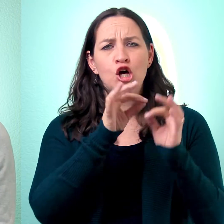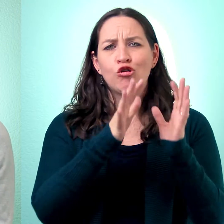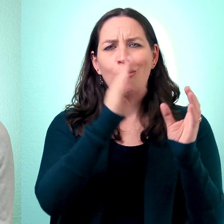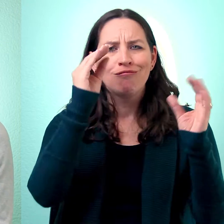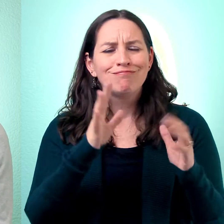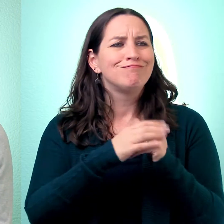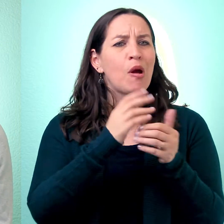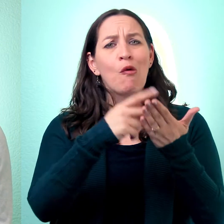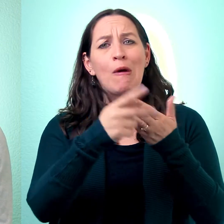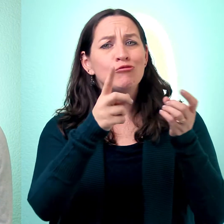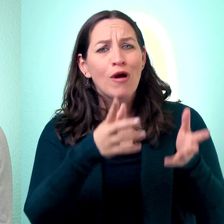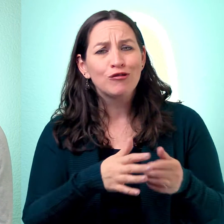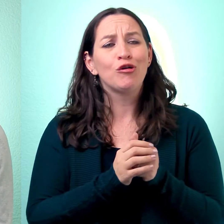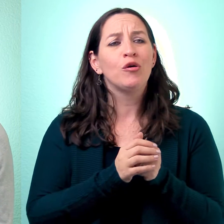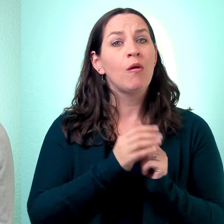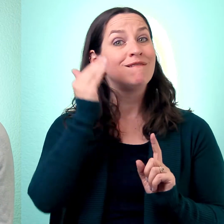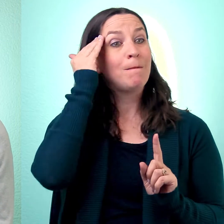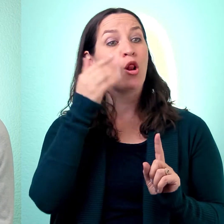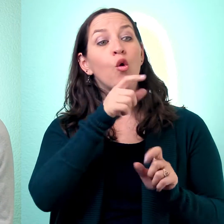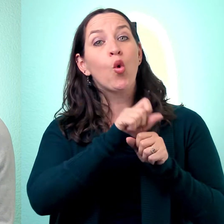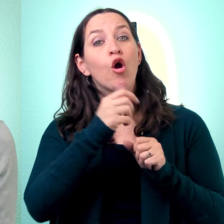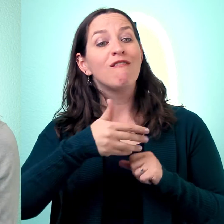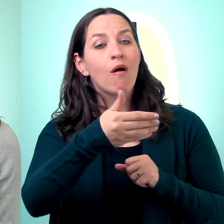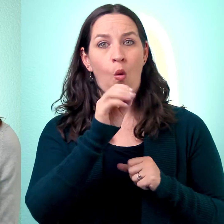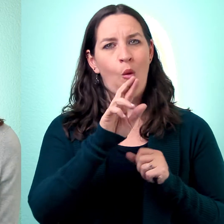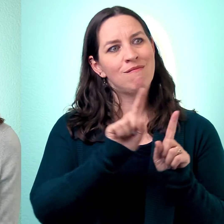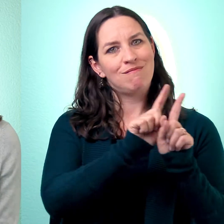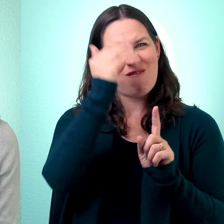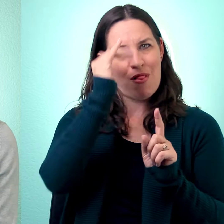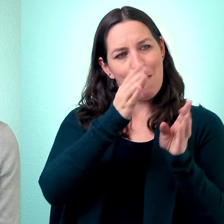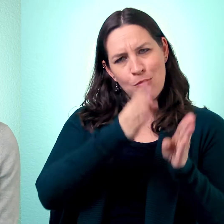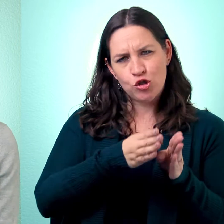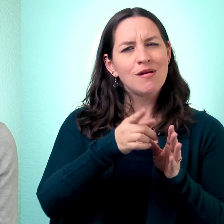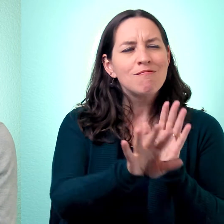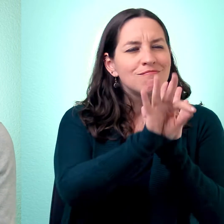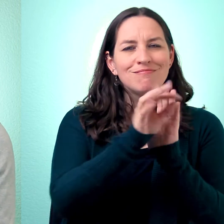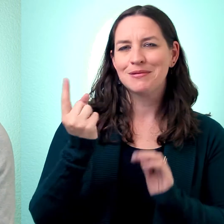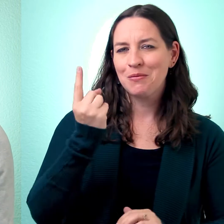or your program director, someone that you're pretty familiar with or maybe someone that you've just worked with casually.